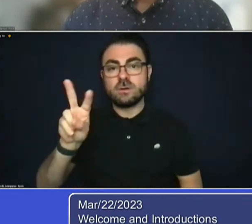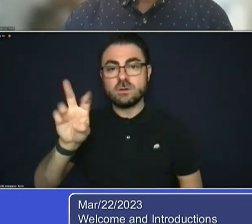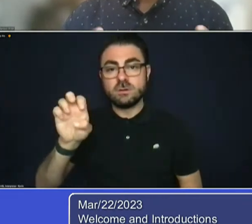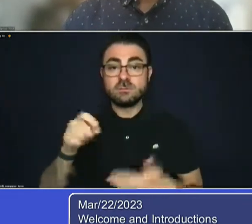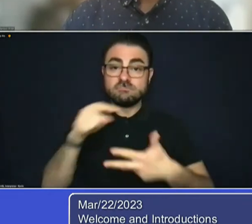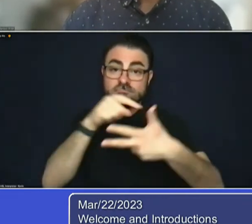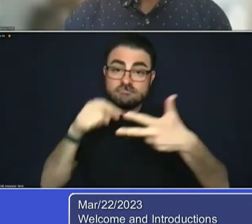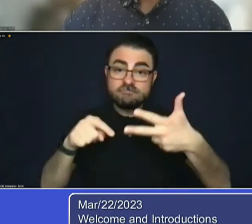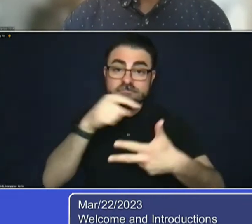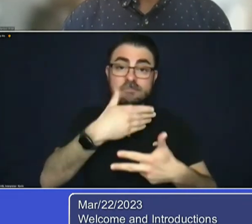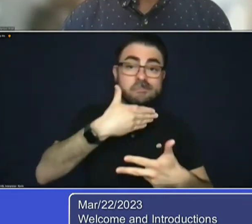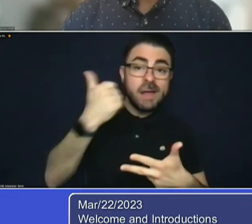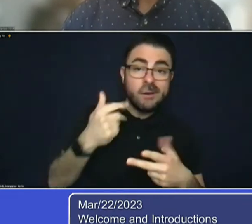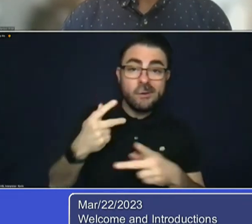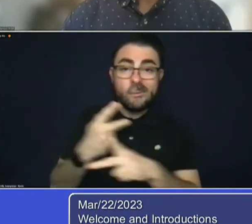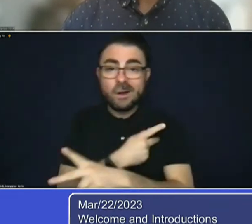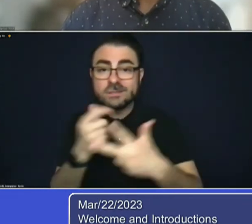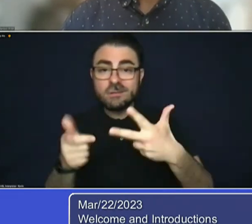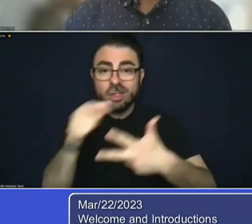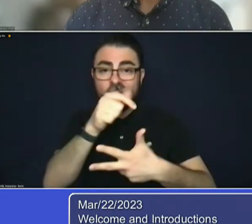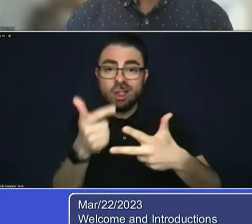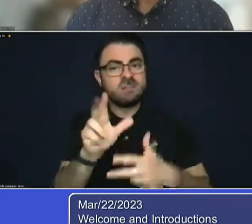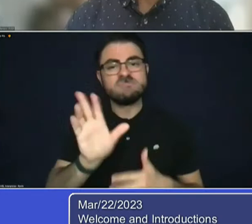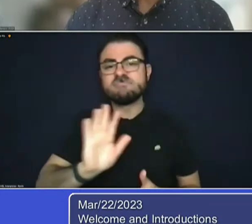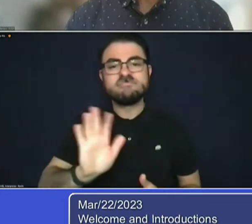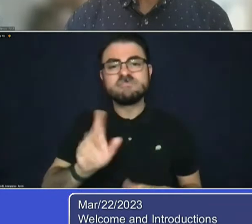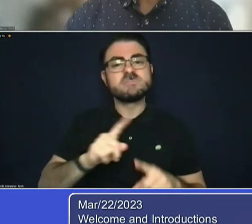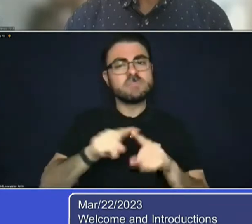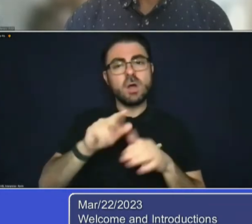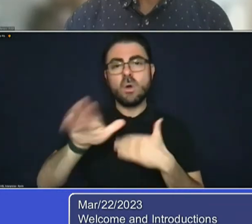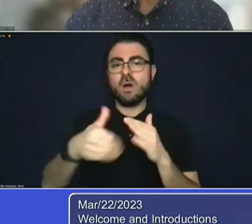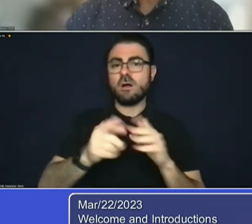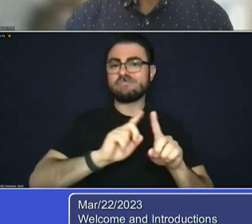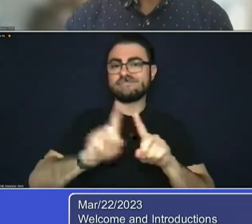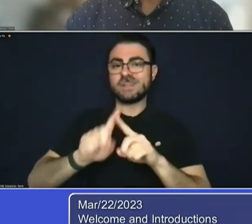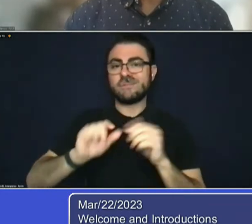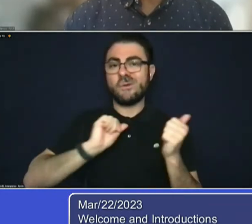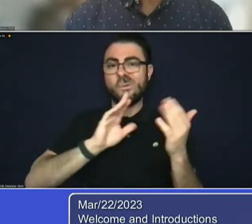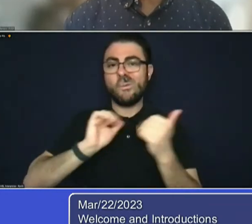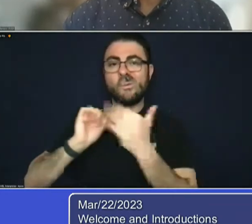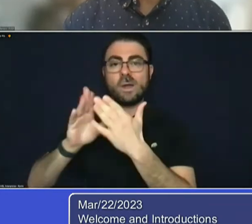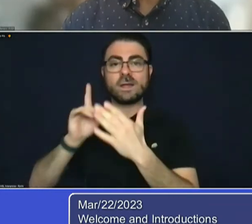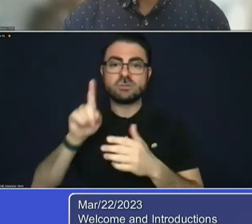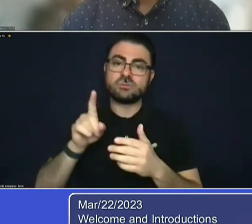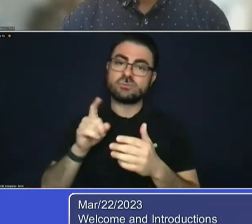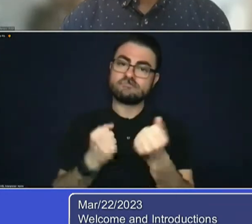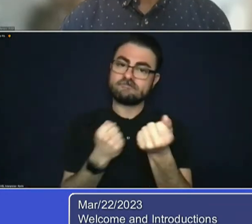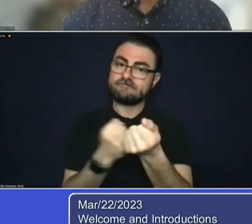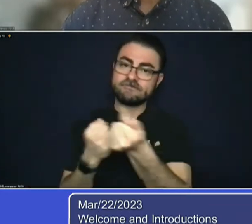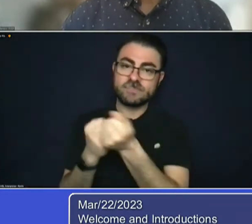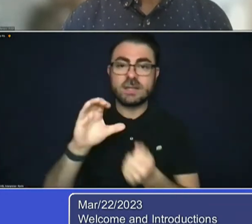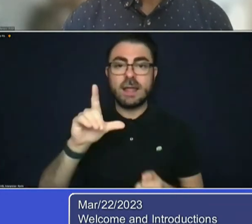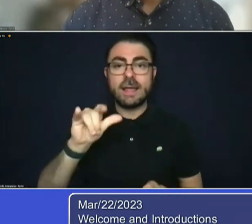IN EACH OF THOSE, NEITHER ONE IS